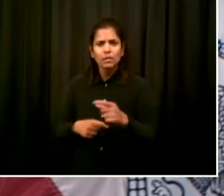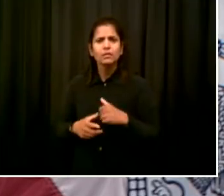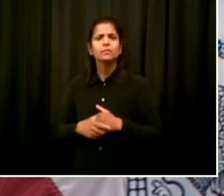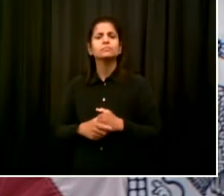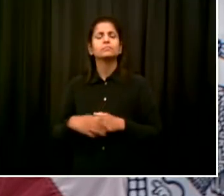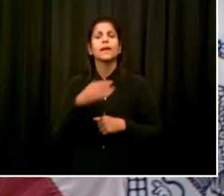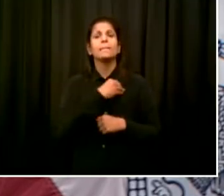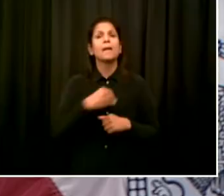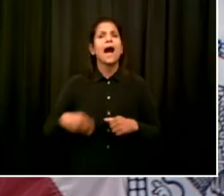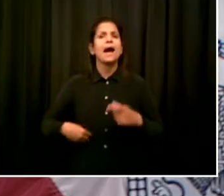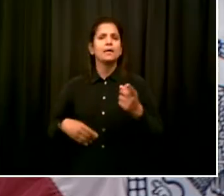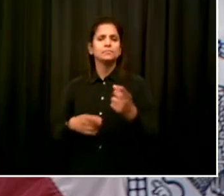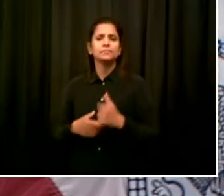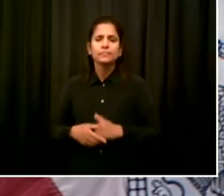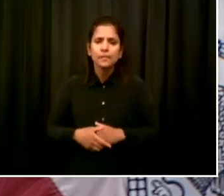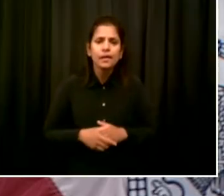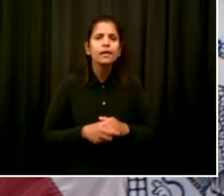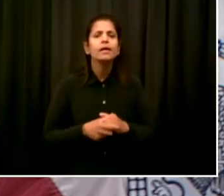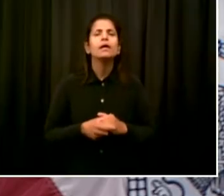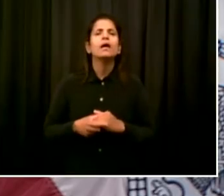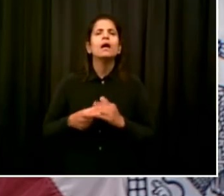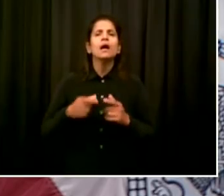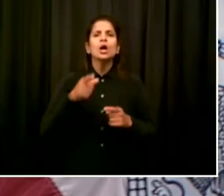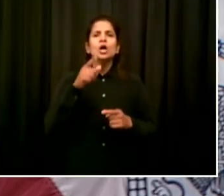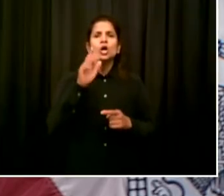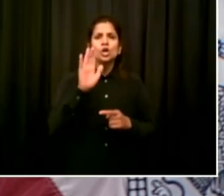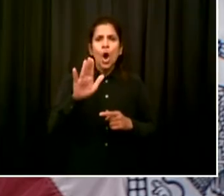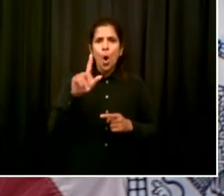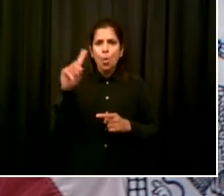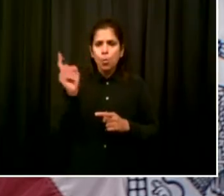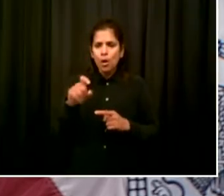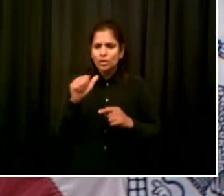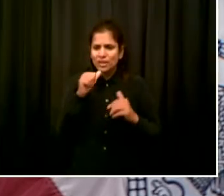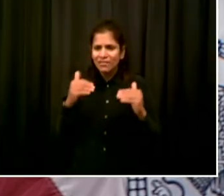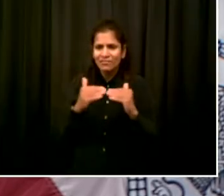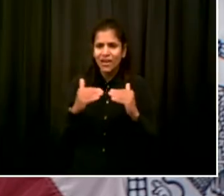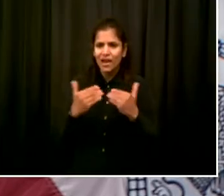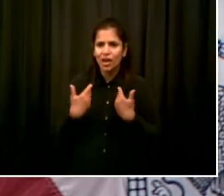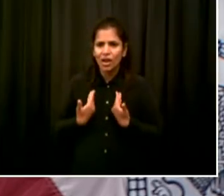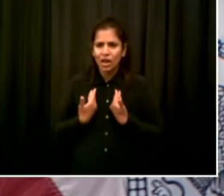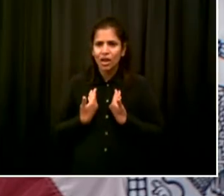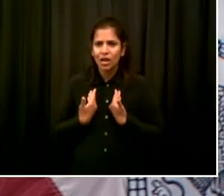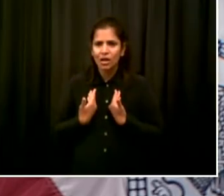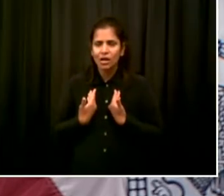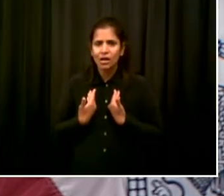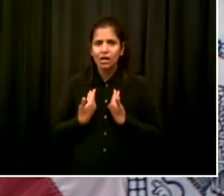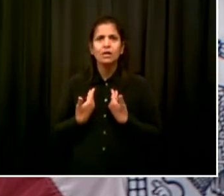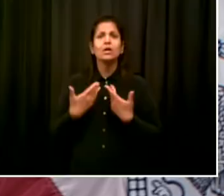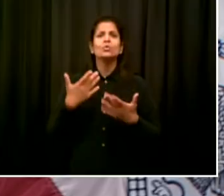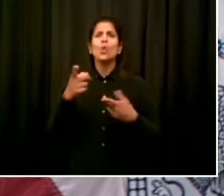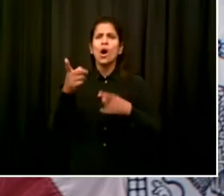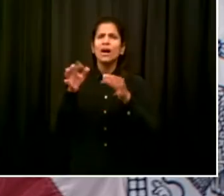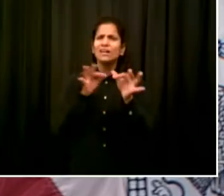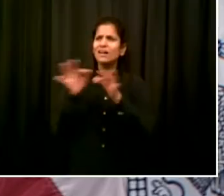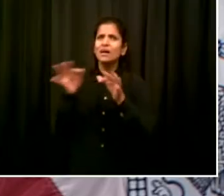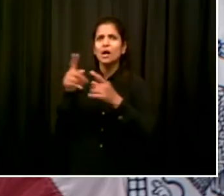BY ALL NEW YORKERS? RUBEN, YOUR QUESTIONS ALWAYS HVEA A PARTUICLAR BIAS